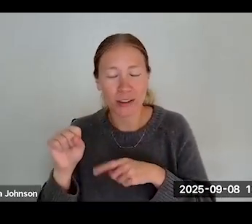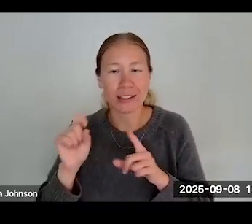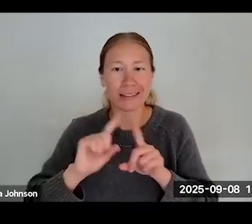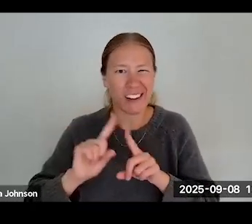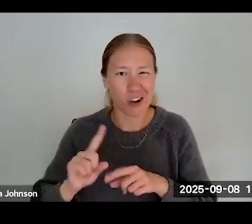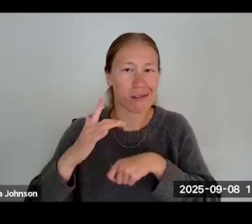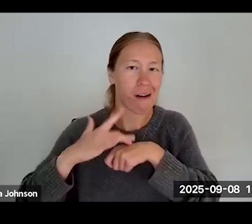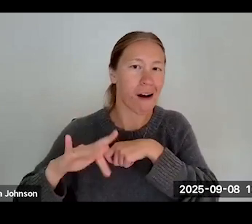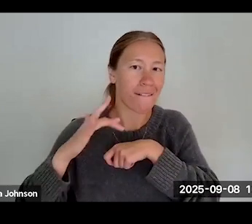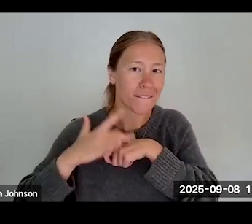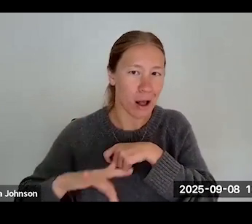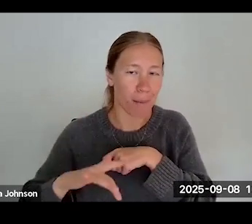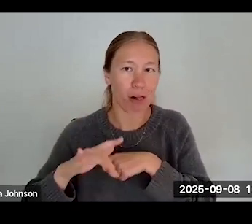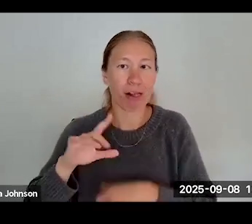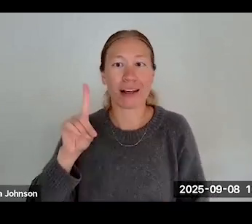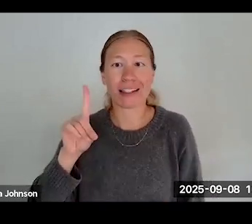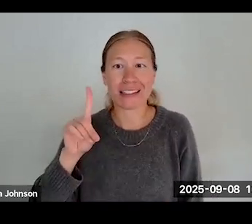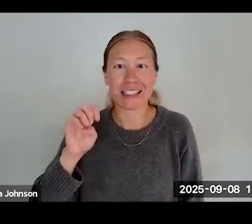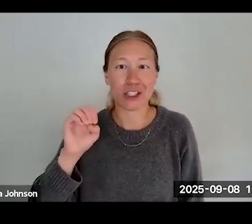on the digital accessibility website for UM,